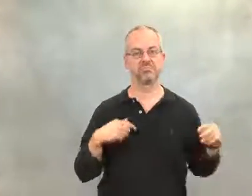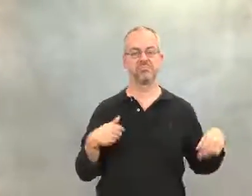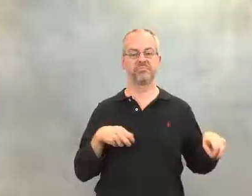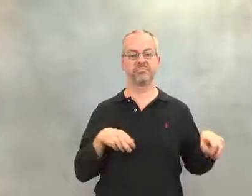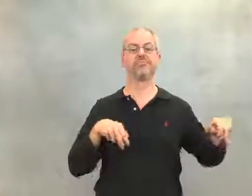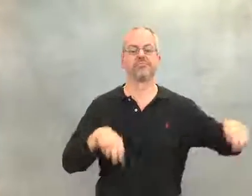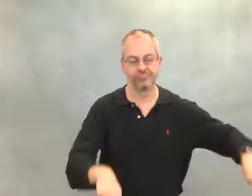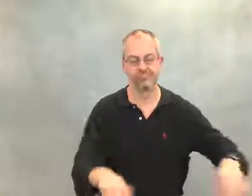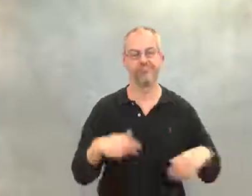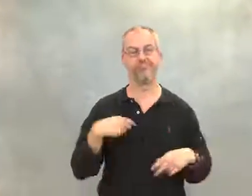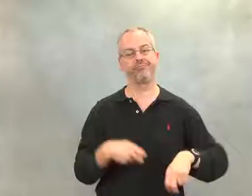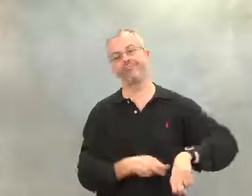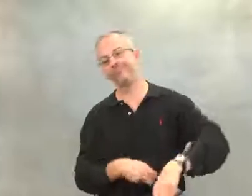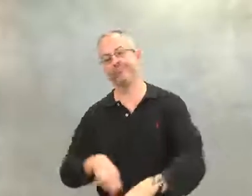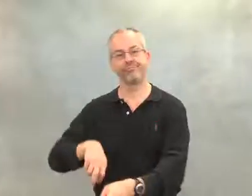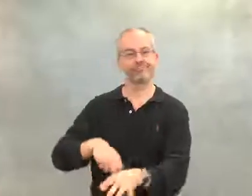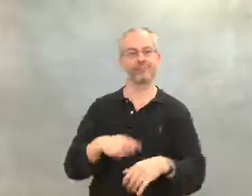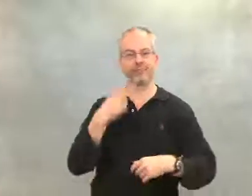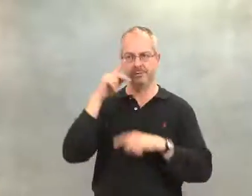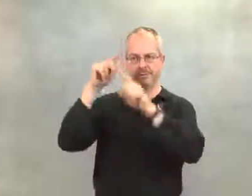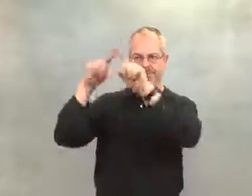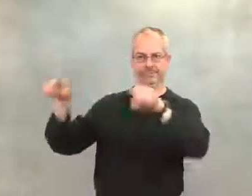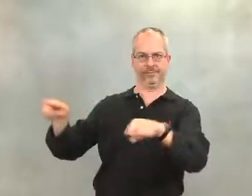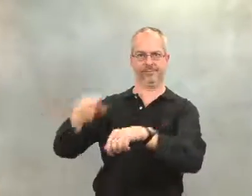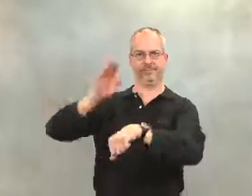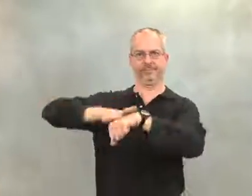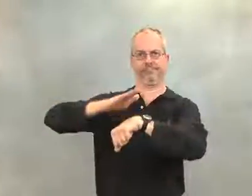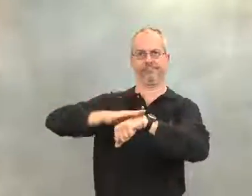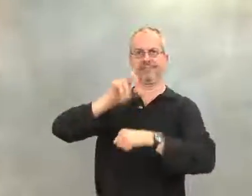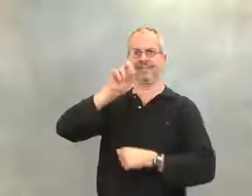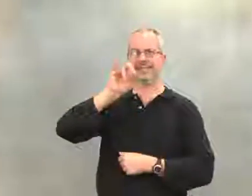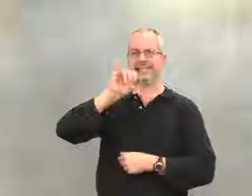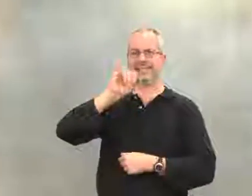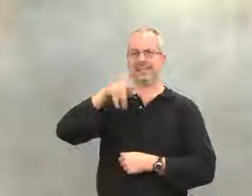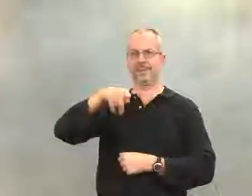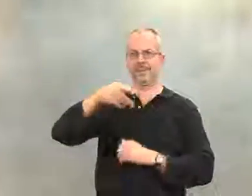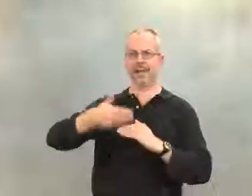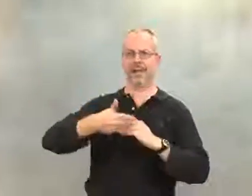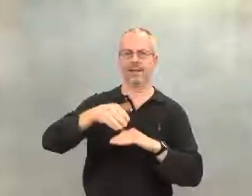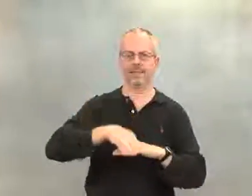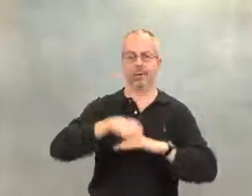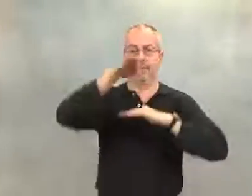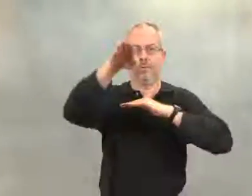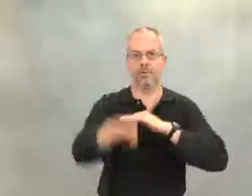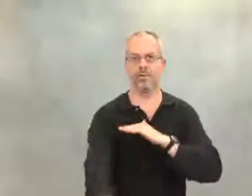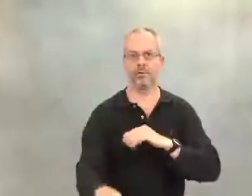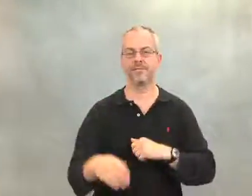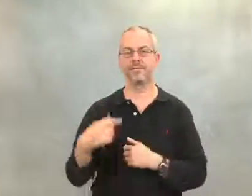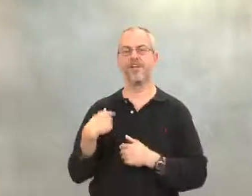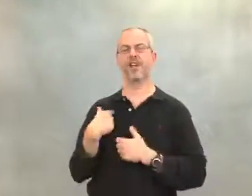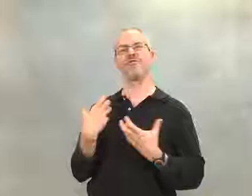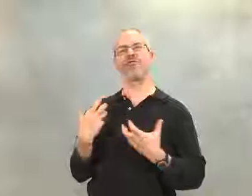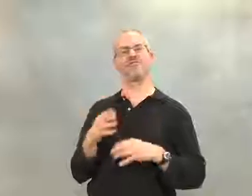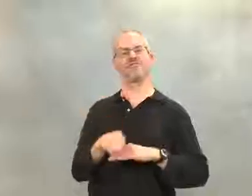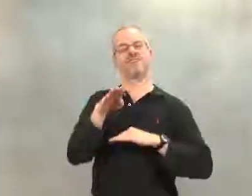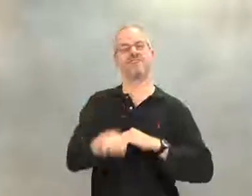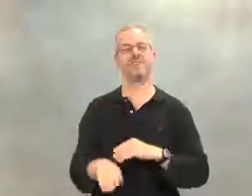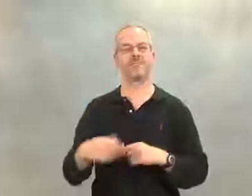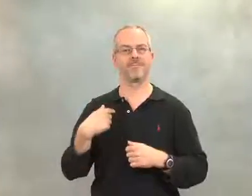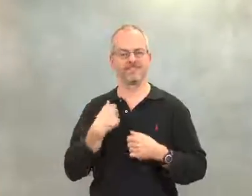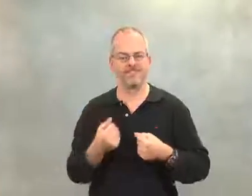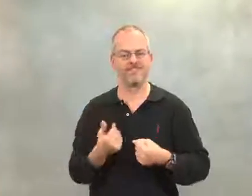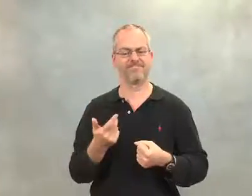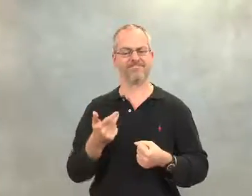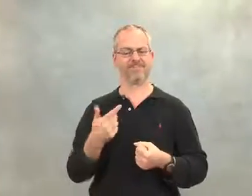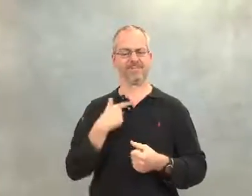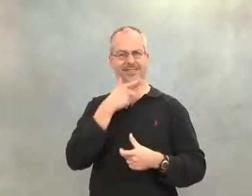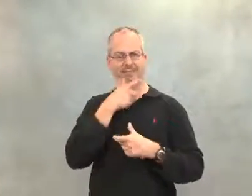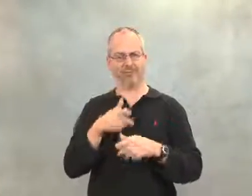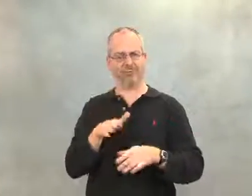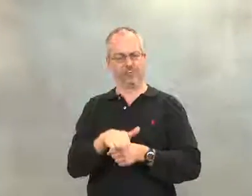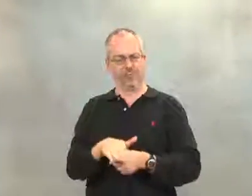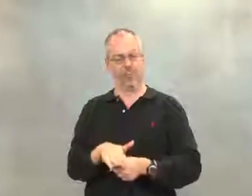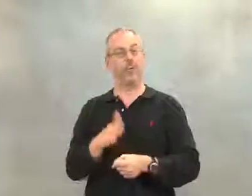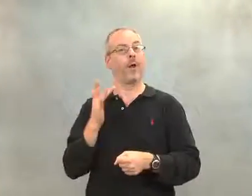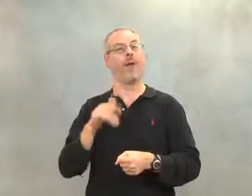We started down on the carts. I saw a sign warning of a dip.